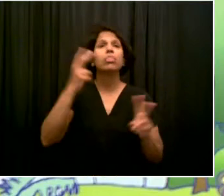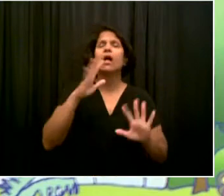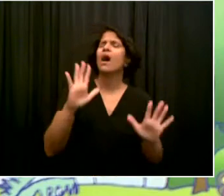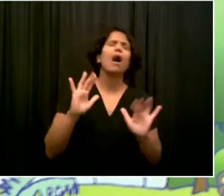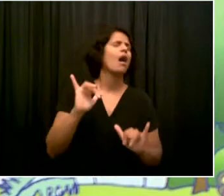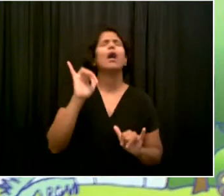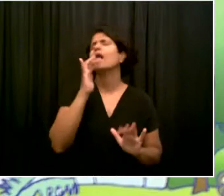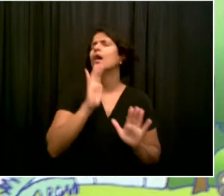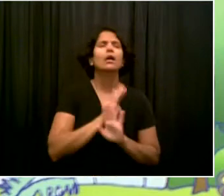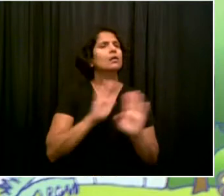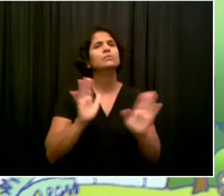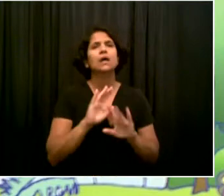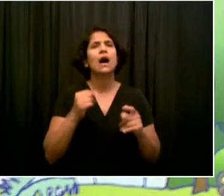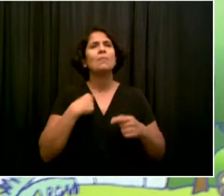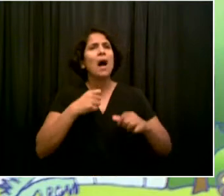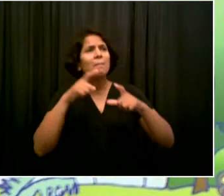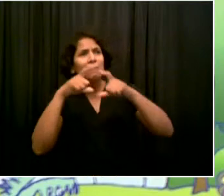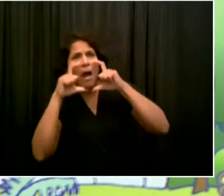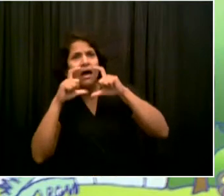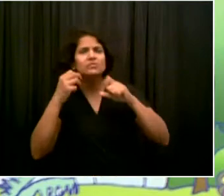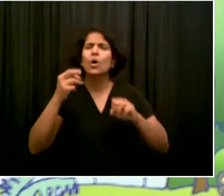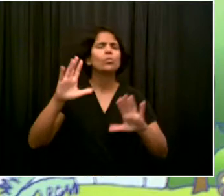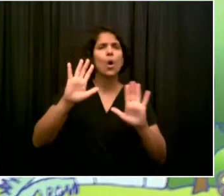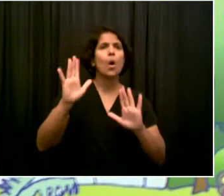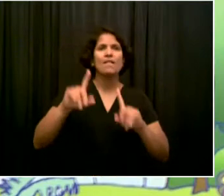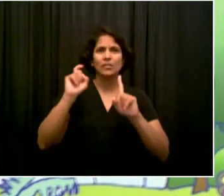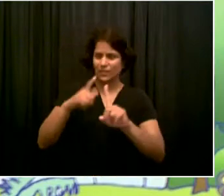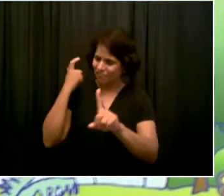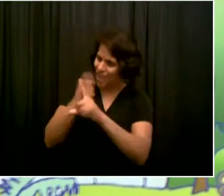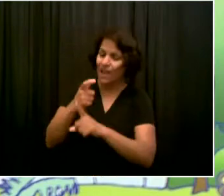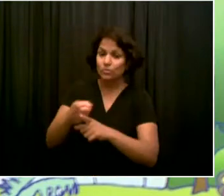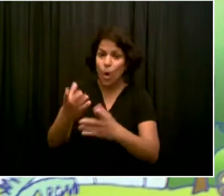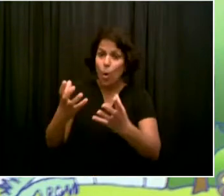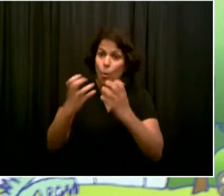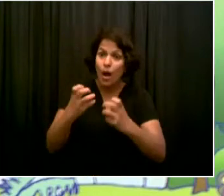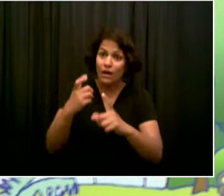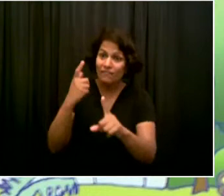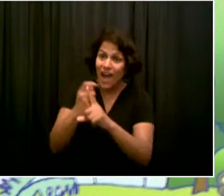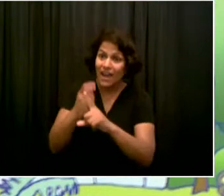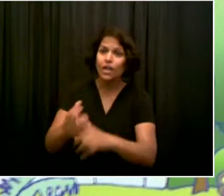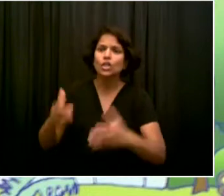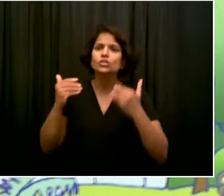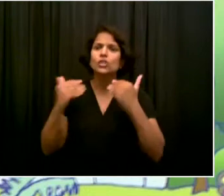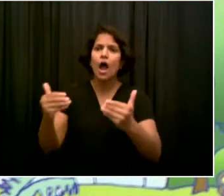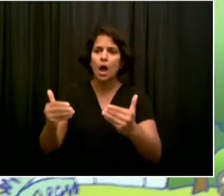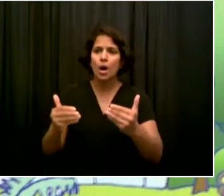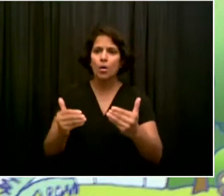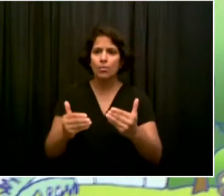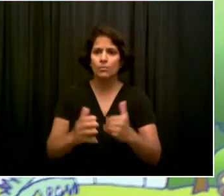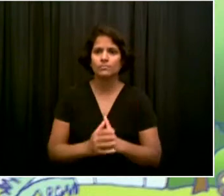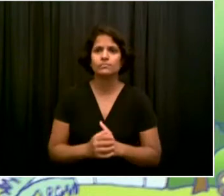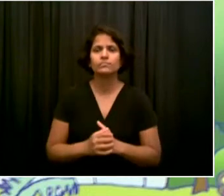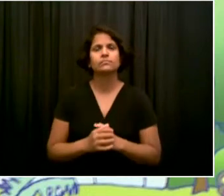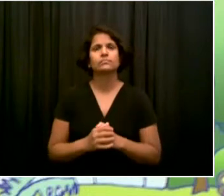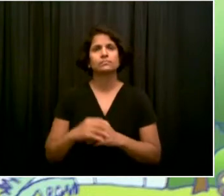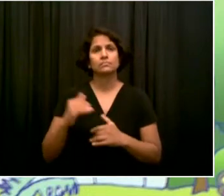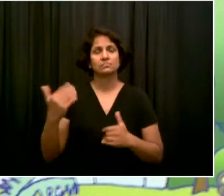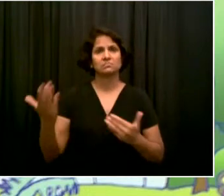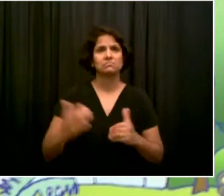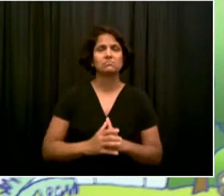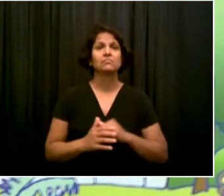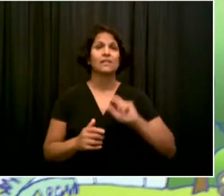VACCINATIONS, NO